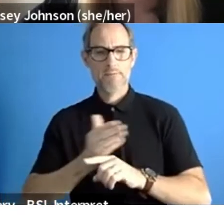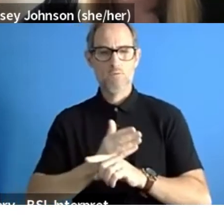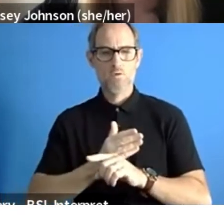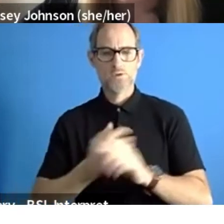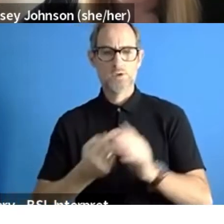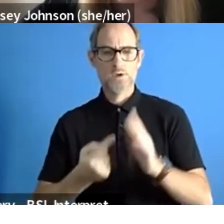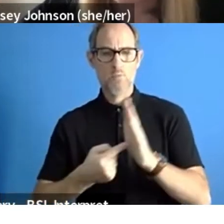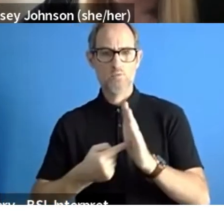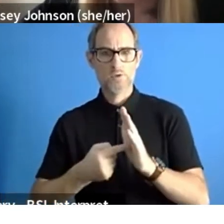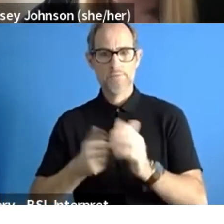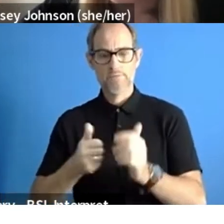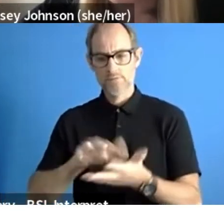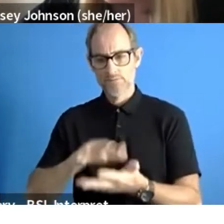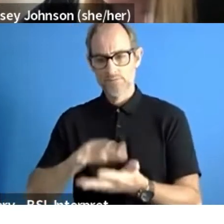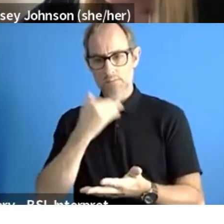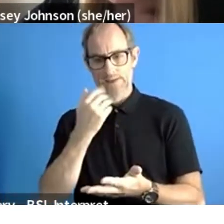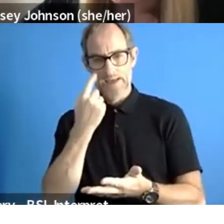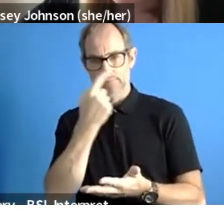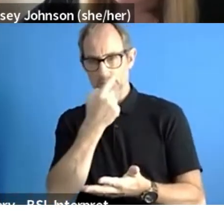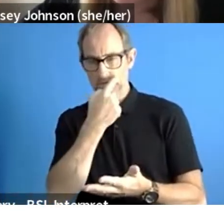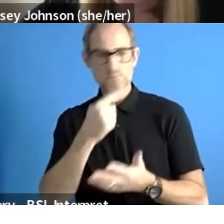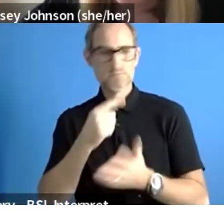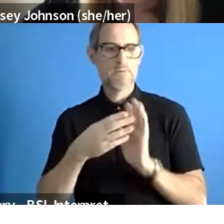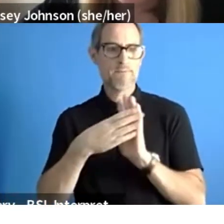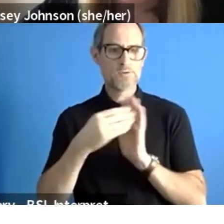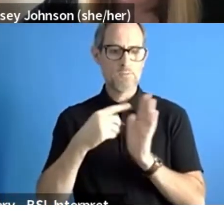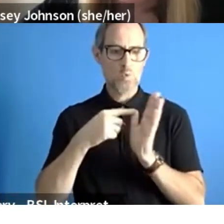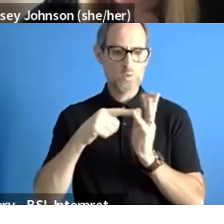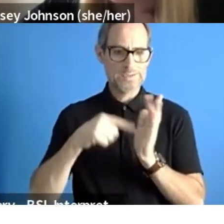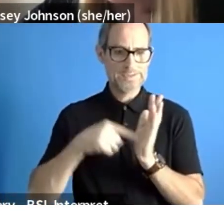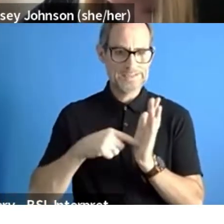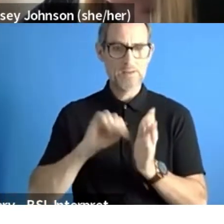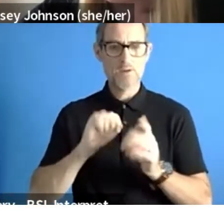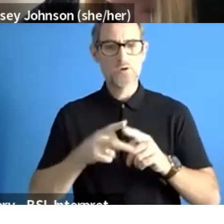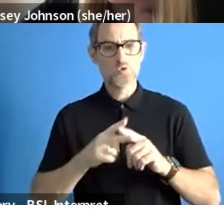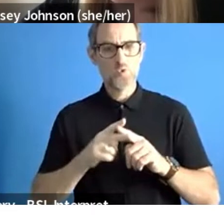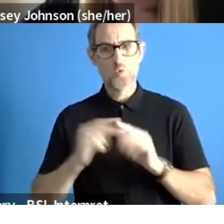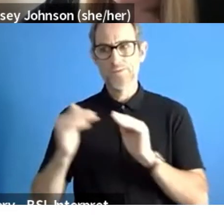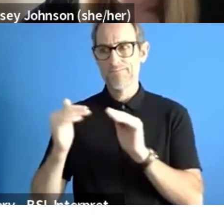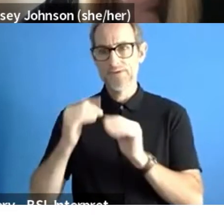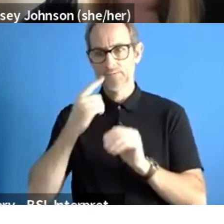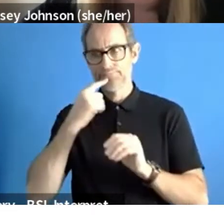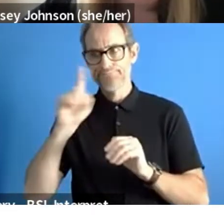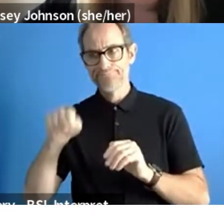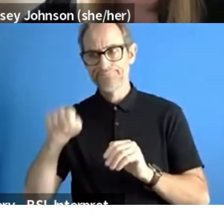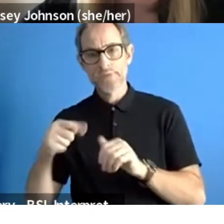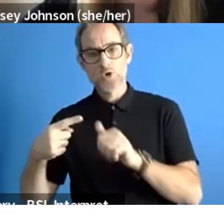latest standards of the web accessible guidelines, ensuring that the tools meet AA and/or AAA.